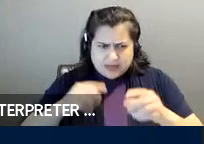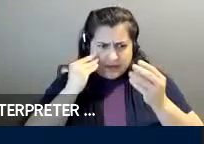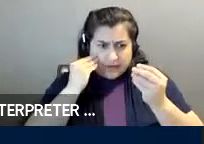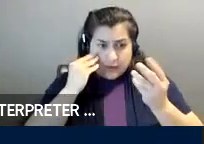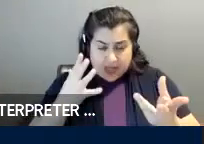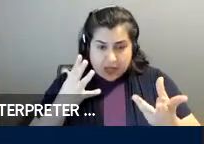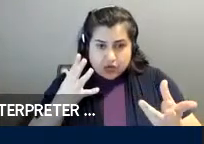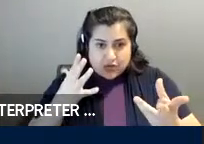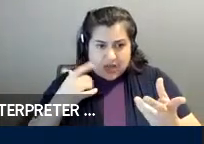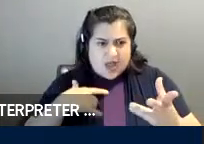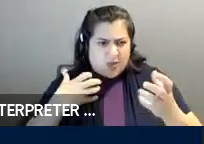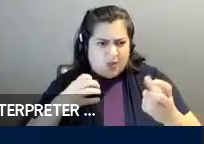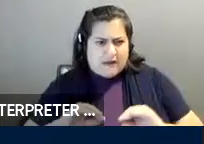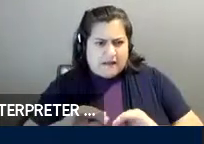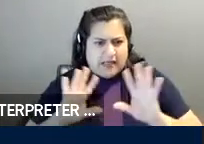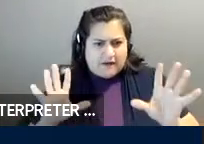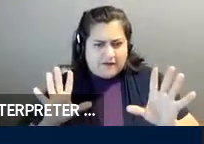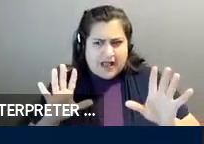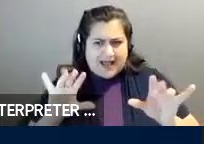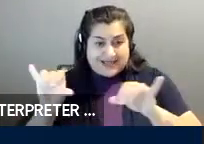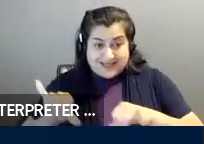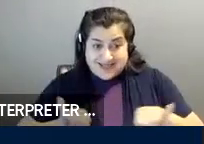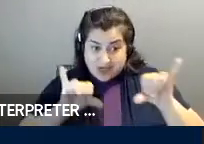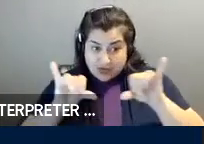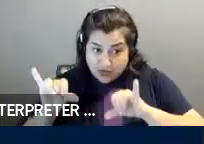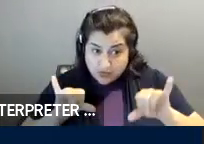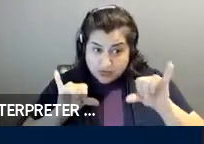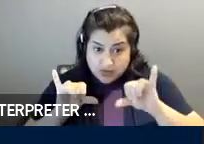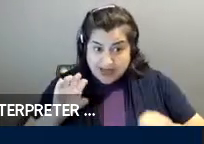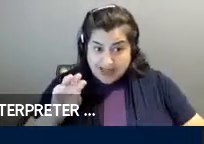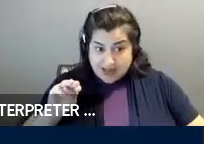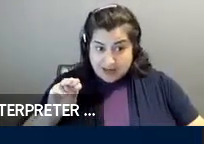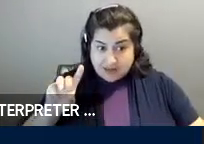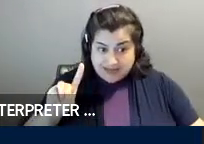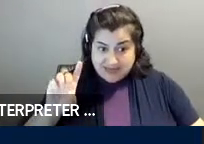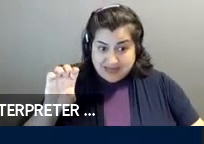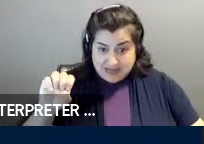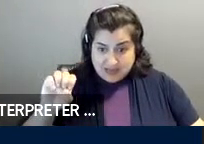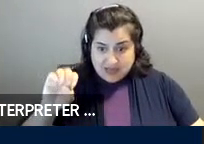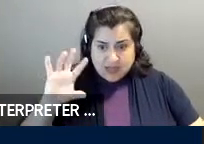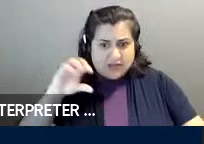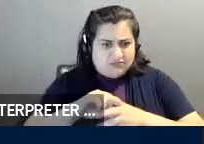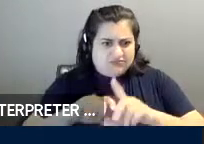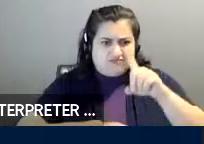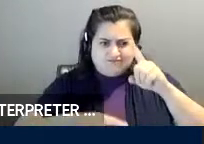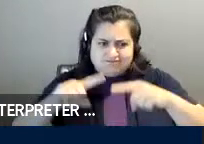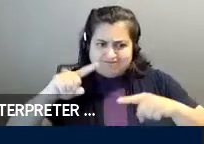we want to clarify that the standards, the MDE standards include many different provisions.